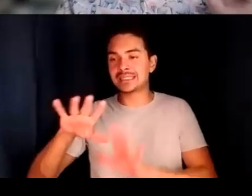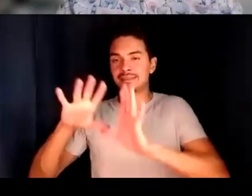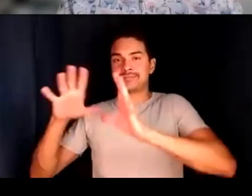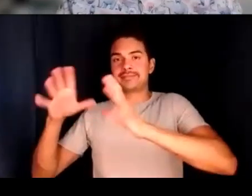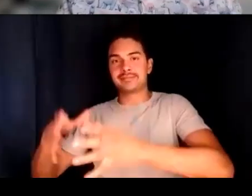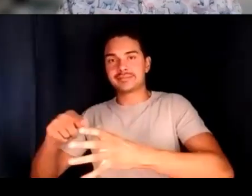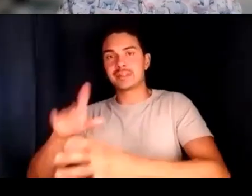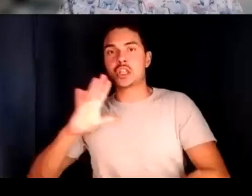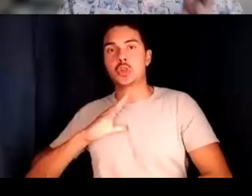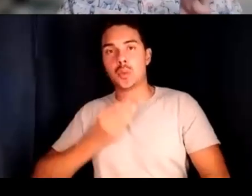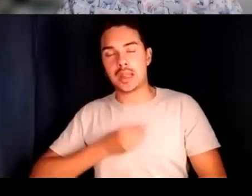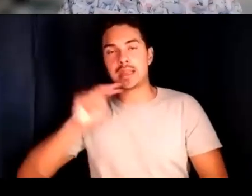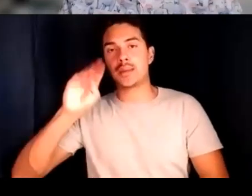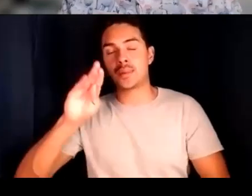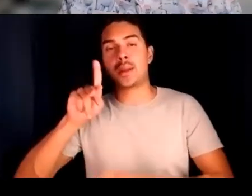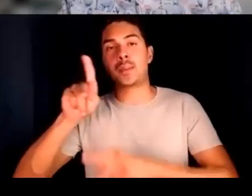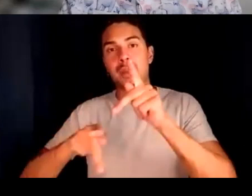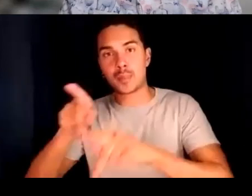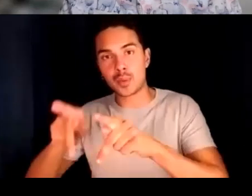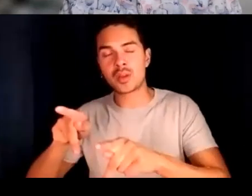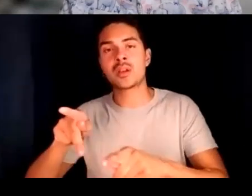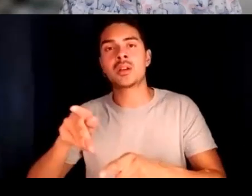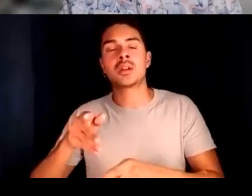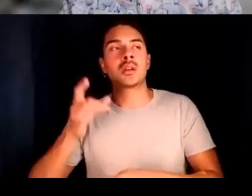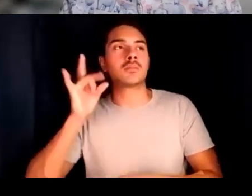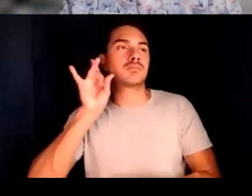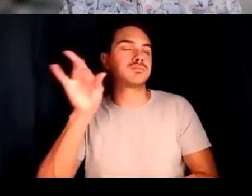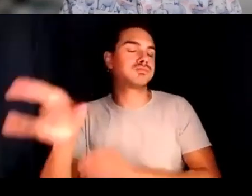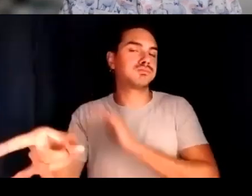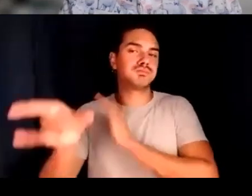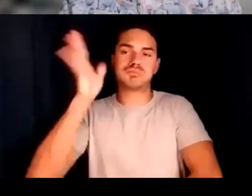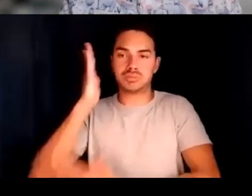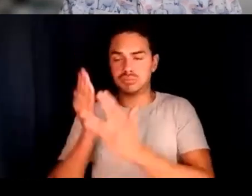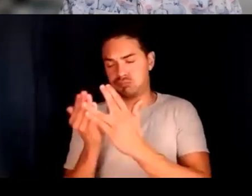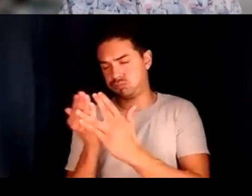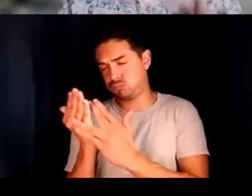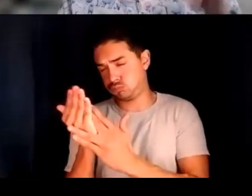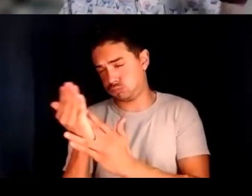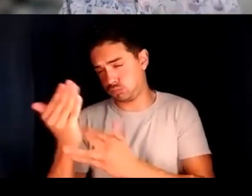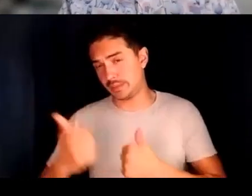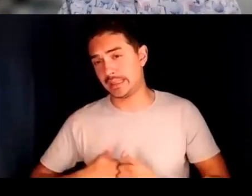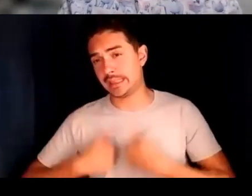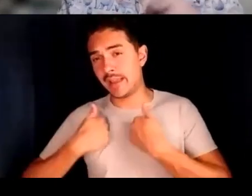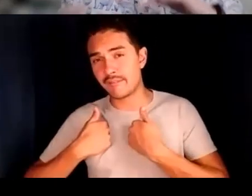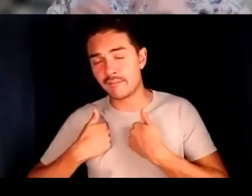the anti-trans discrimination that people are experiencing personally